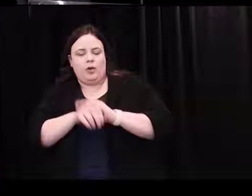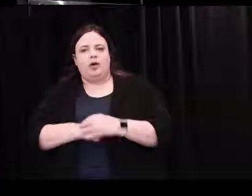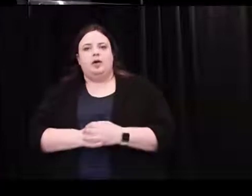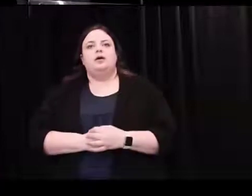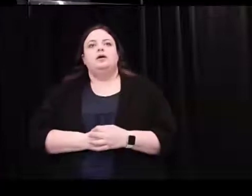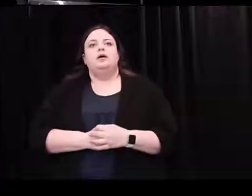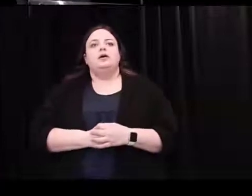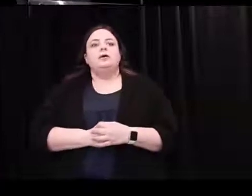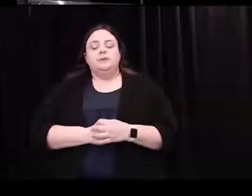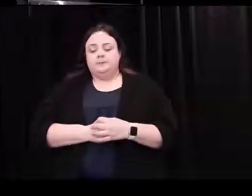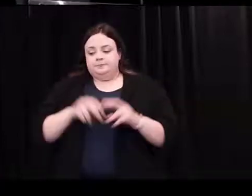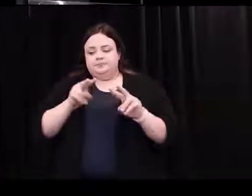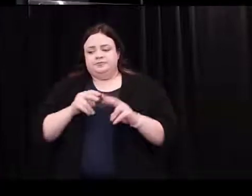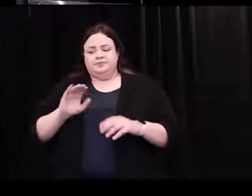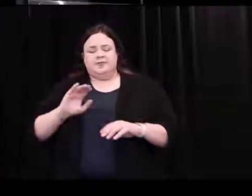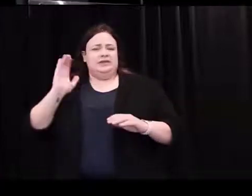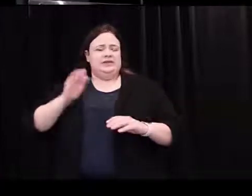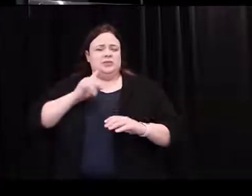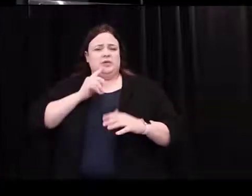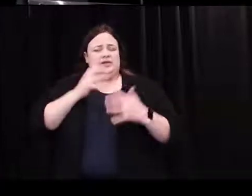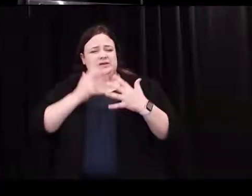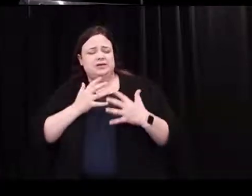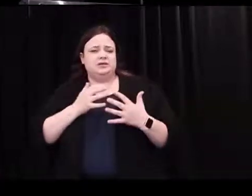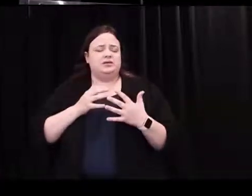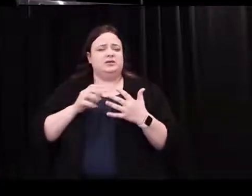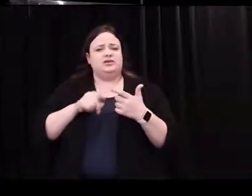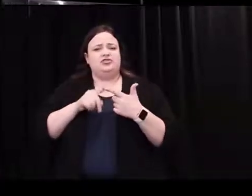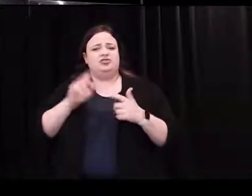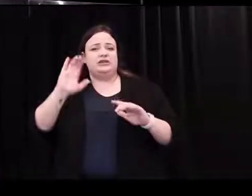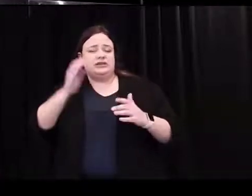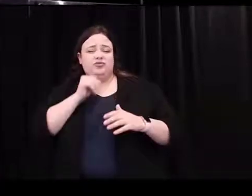where where she looks very disheveled. She looks like she hasn't slept for a very long